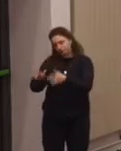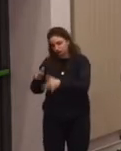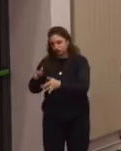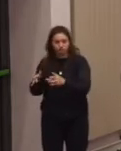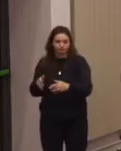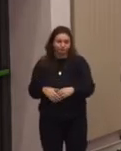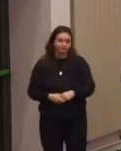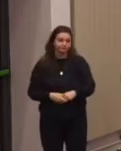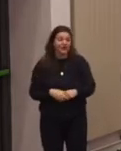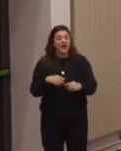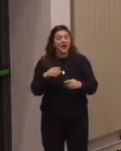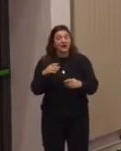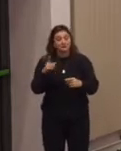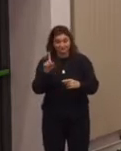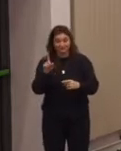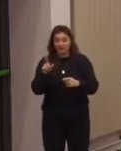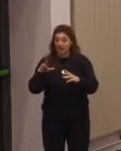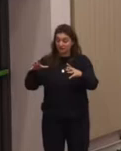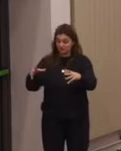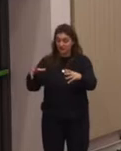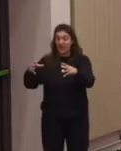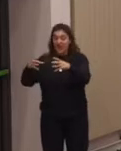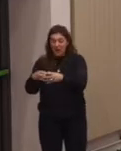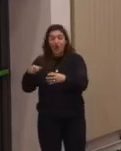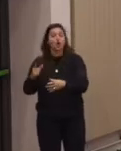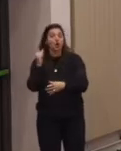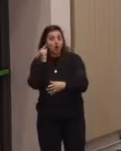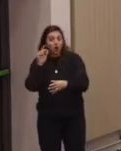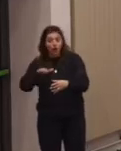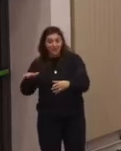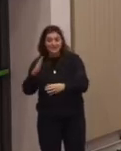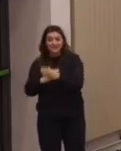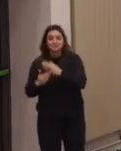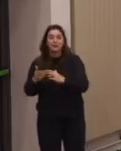they're nearly three times more likely to experience sexual violence when compared to